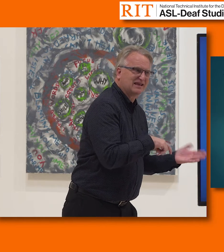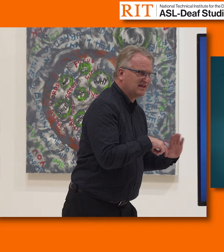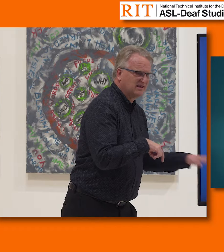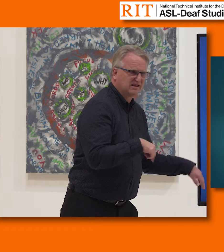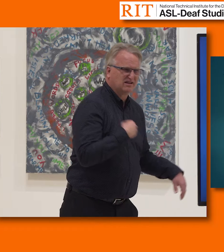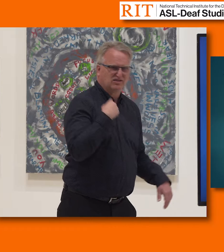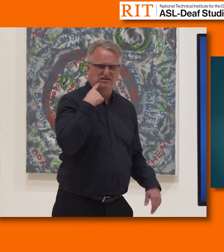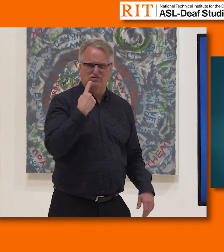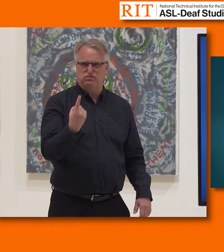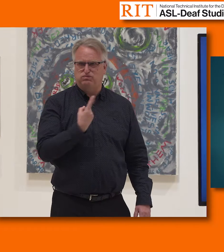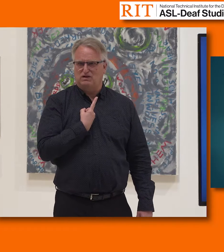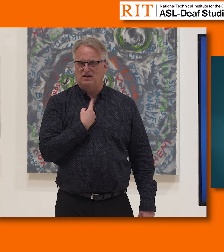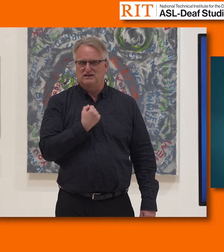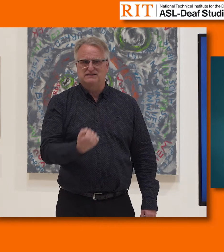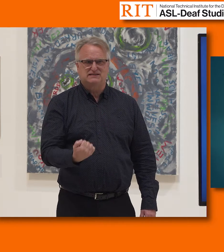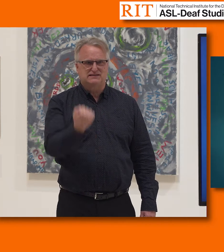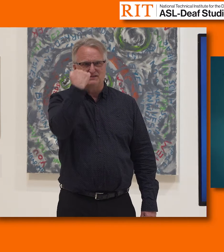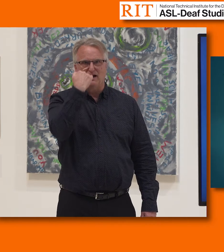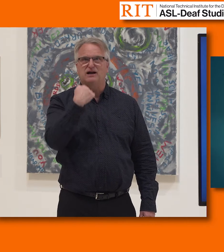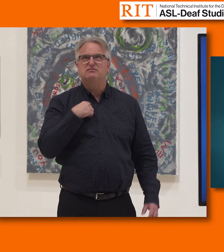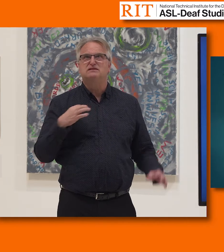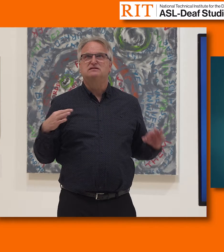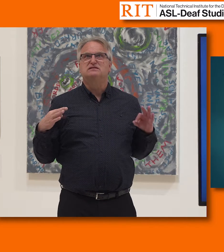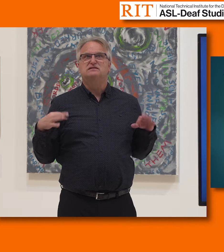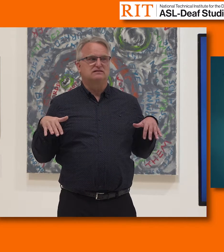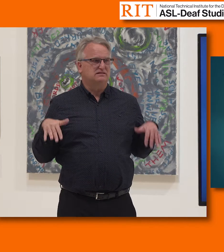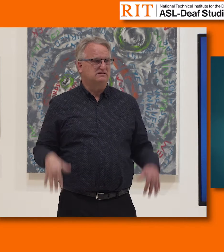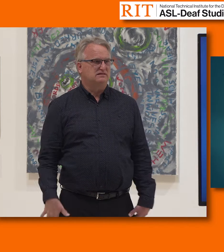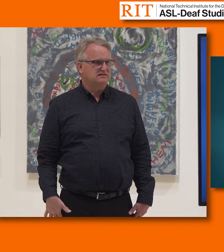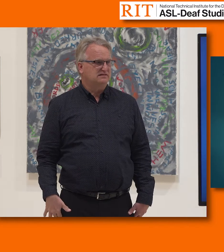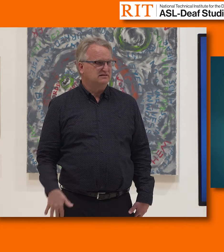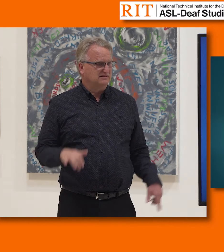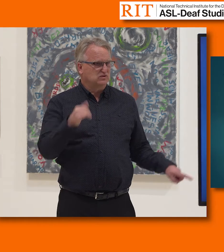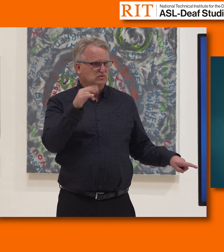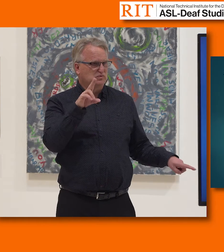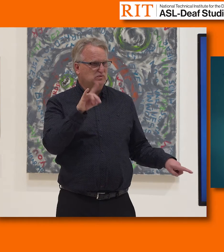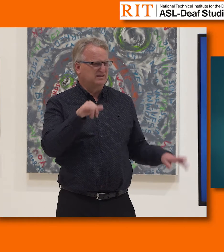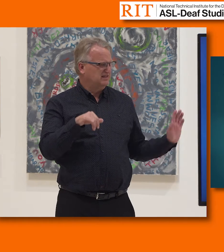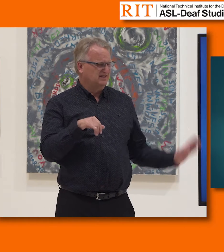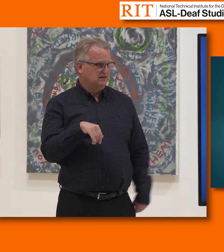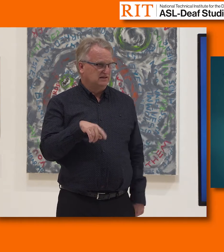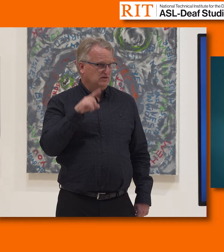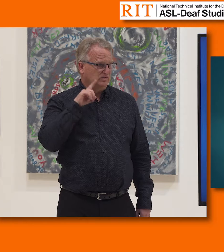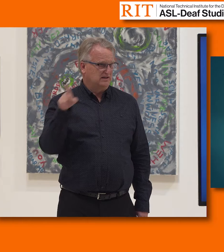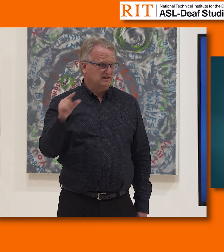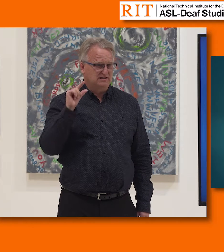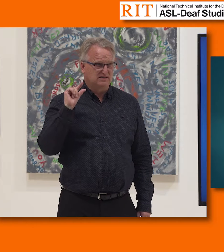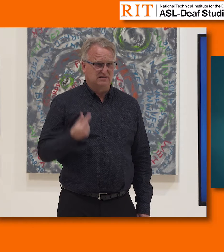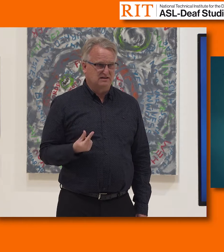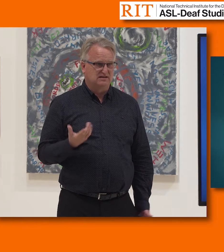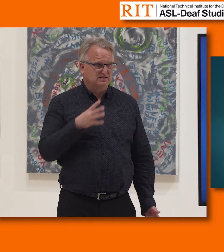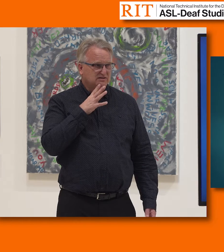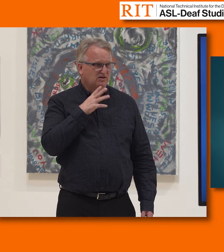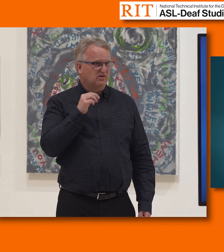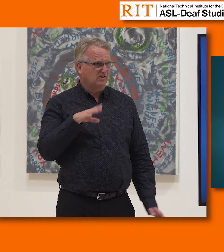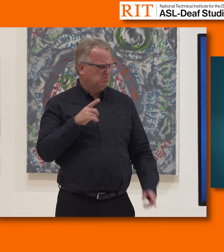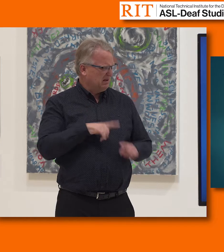And they would say, "No, I'm with you." And I thought maybe it was just me. I'm the dumb person. Everyone else was getting it. But she would say, "No, it's not you.